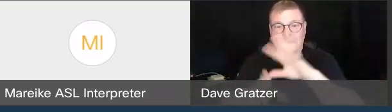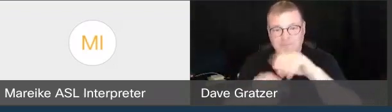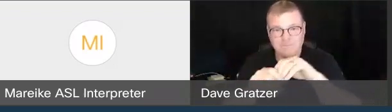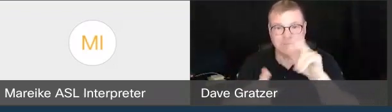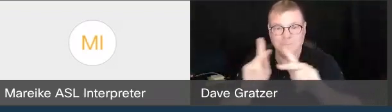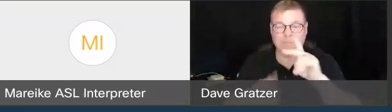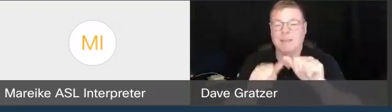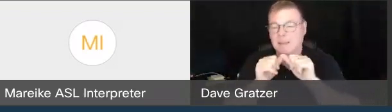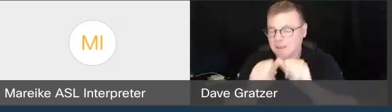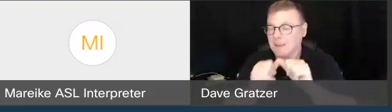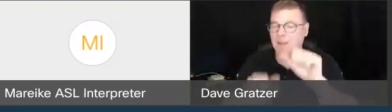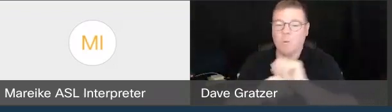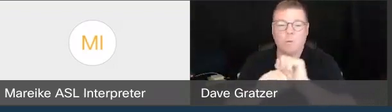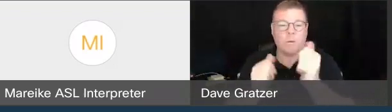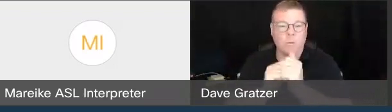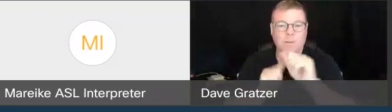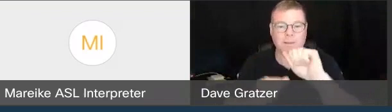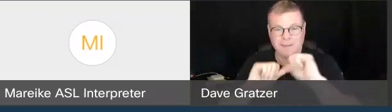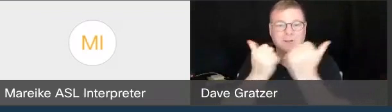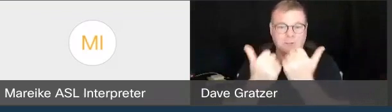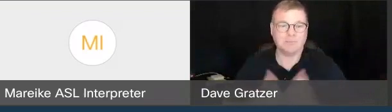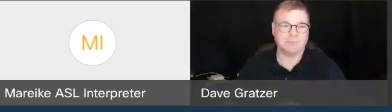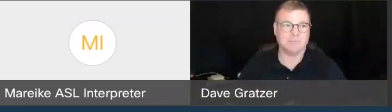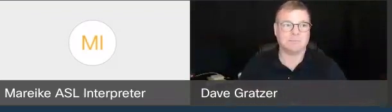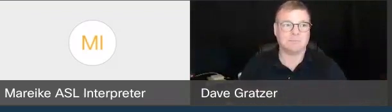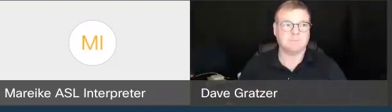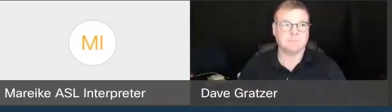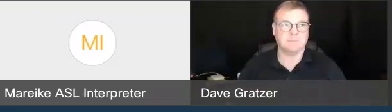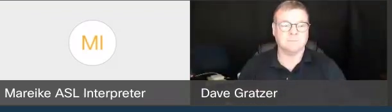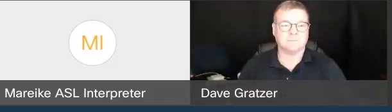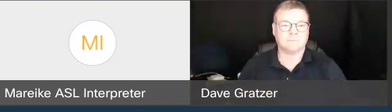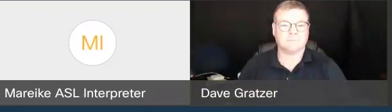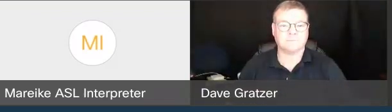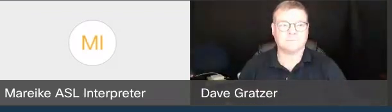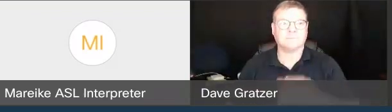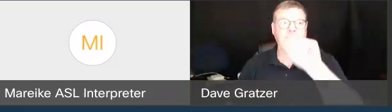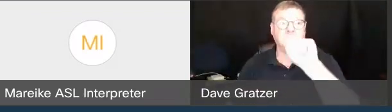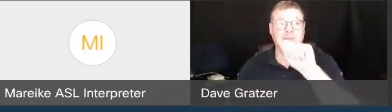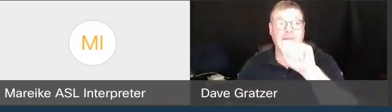working with agents of the criminal justice system. All right so FACT models, is it